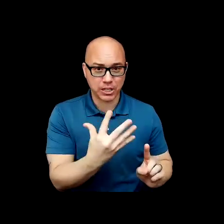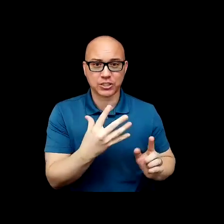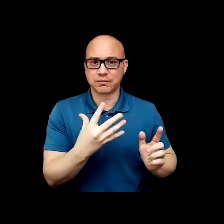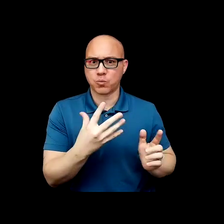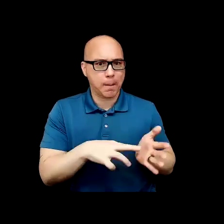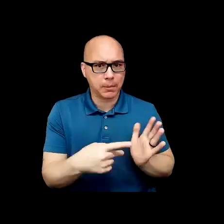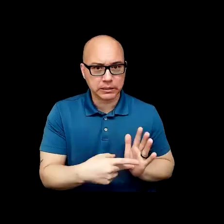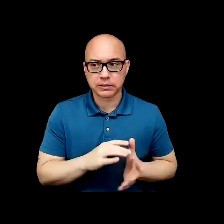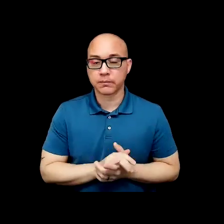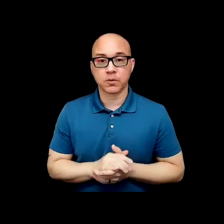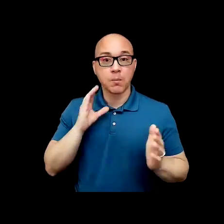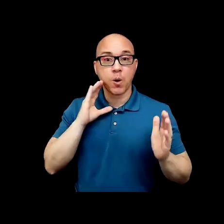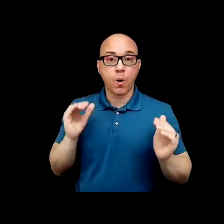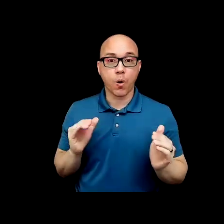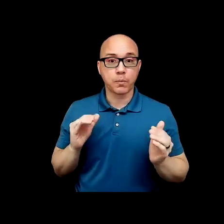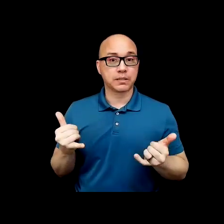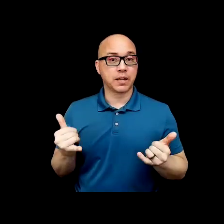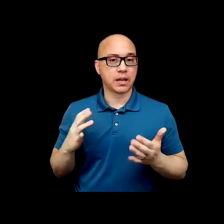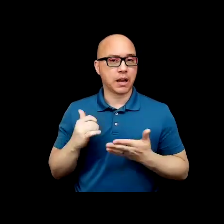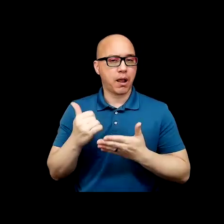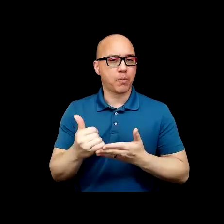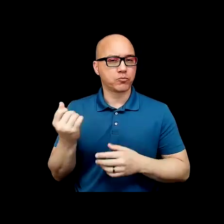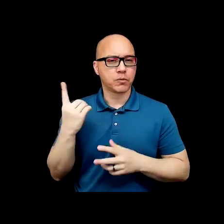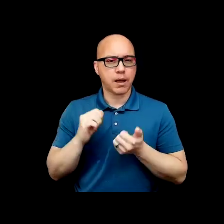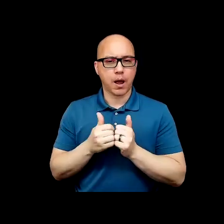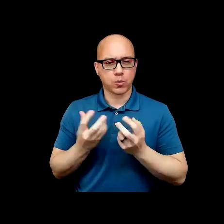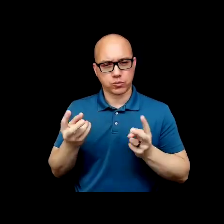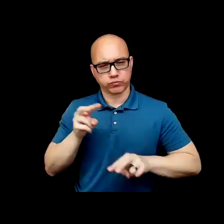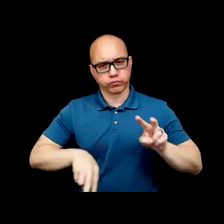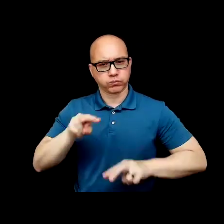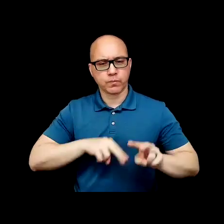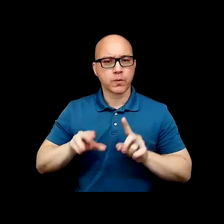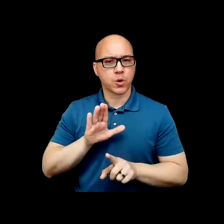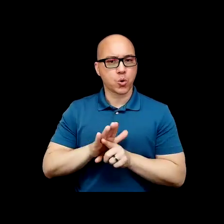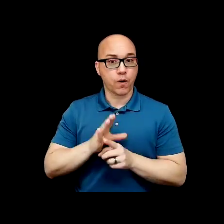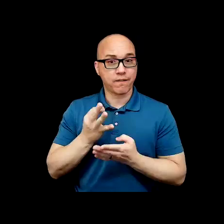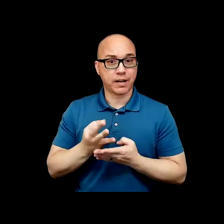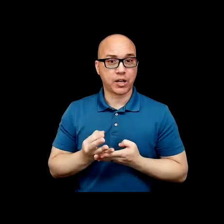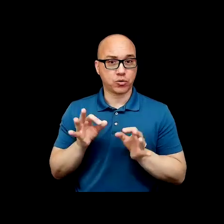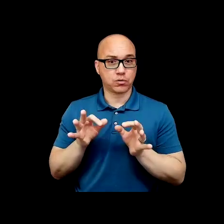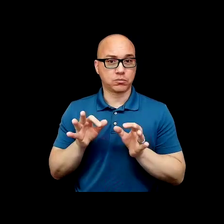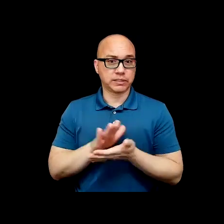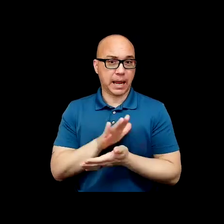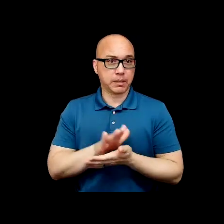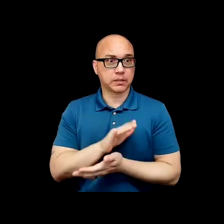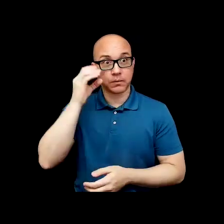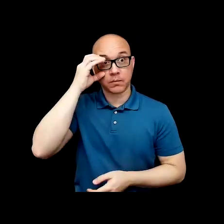understanding of how to evaluate your Financial Statements. When you base your business on what